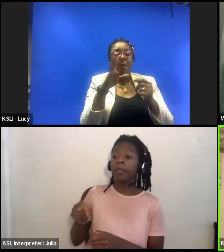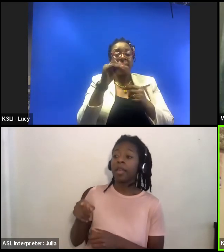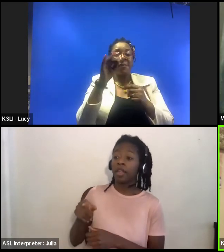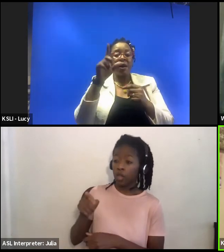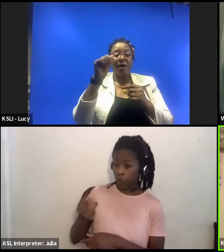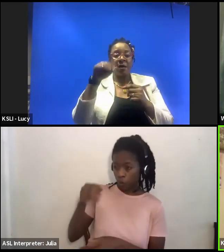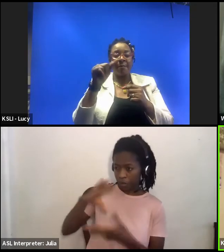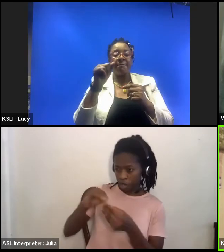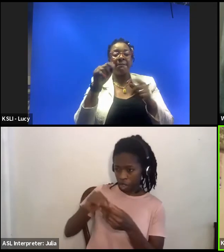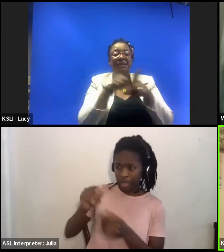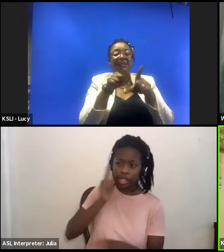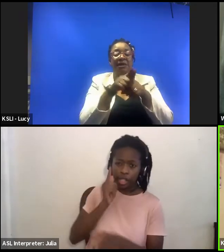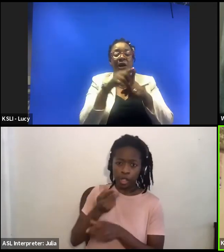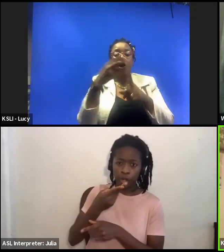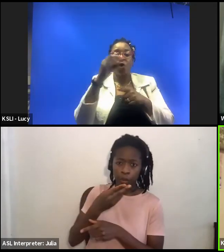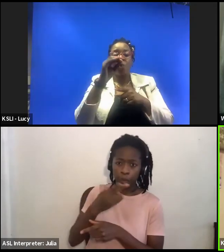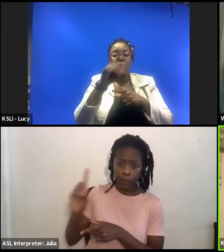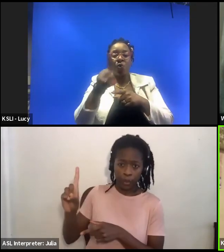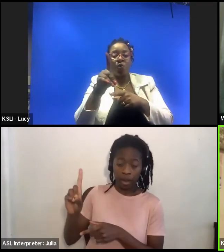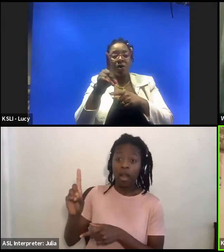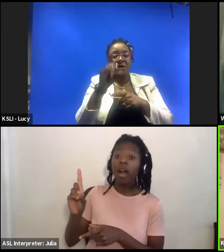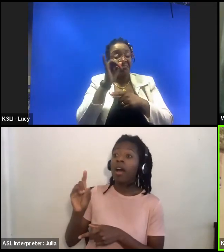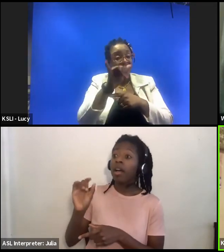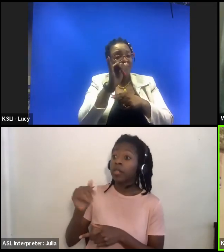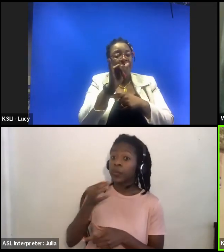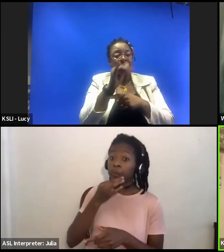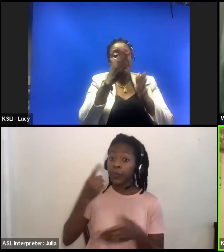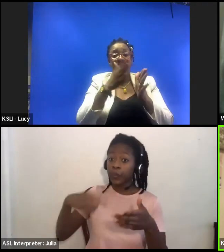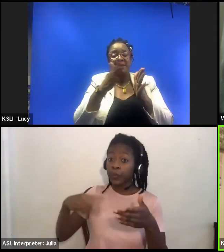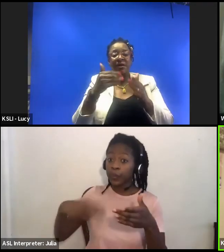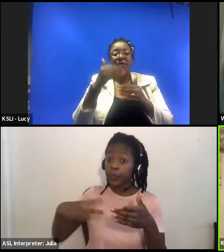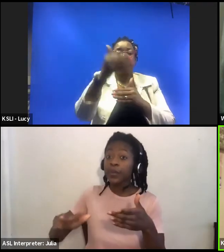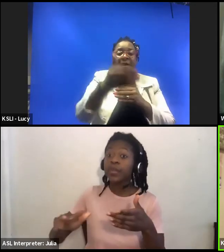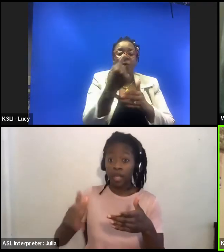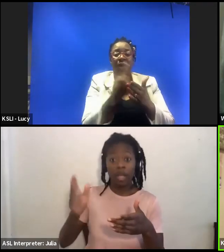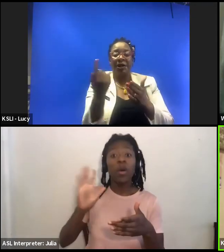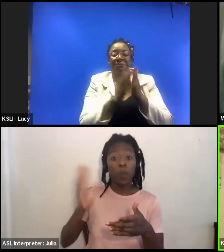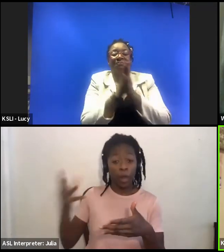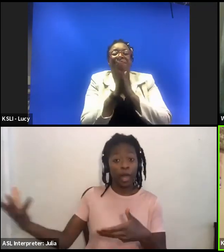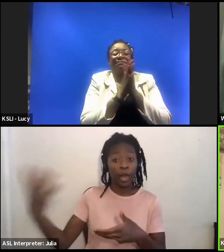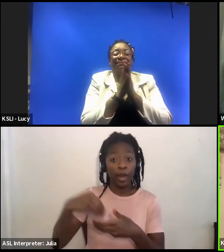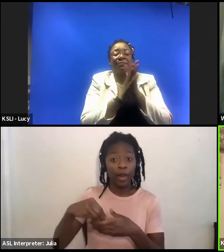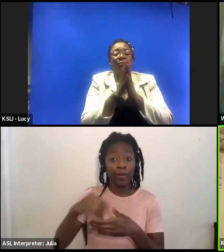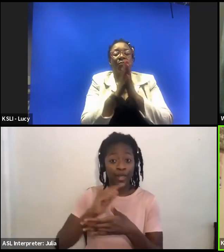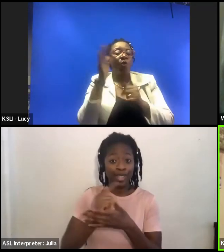will actually be a part of the series in the coming weeks. So it's going to be exciting to hear from their perspective,